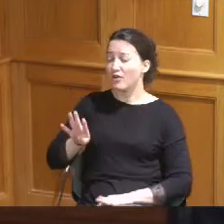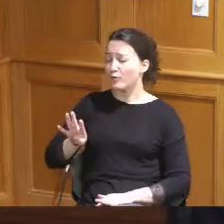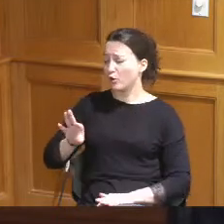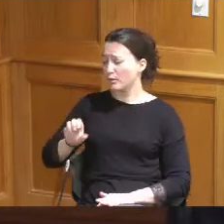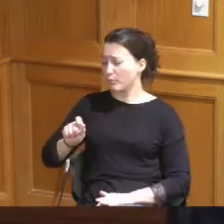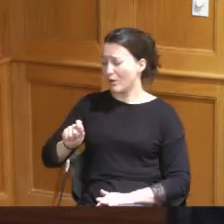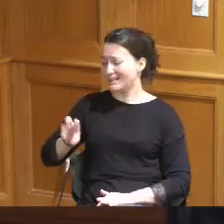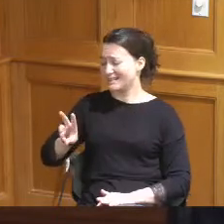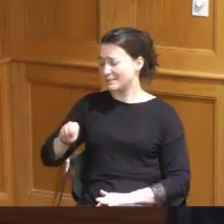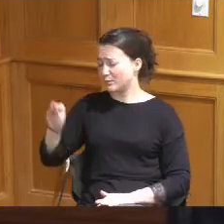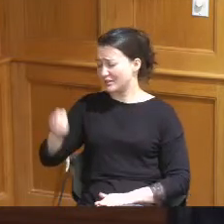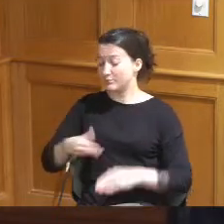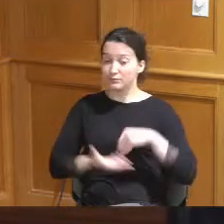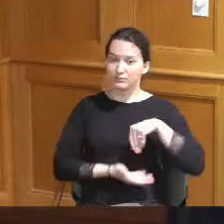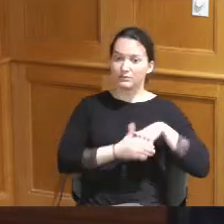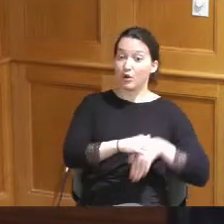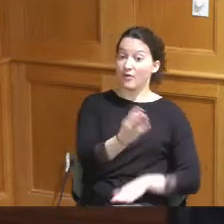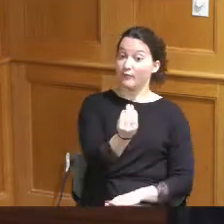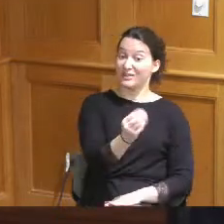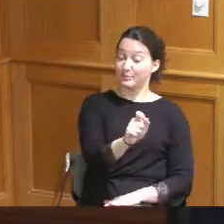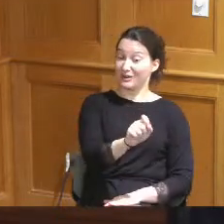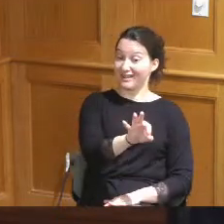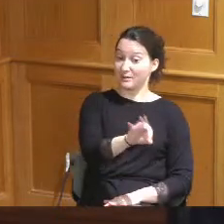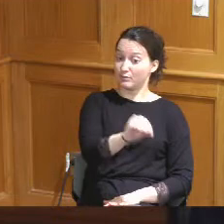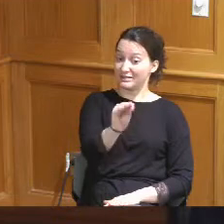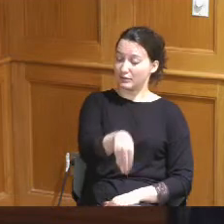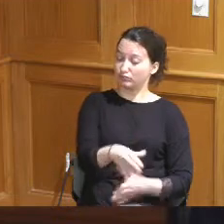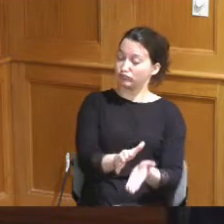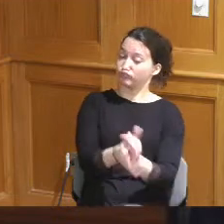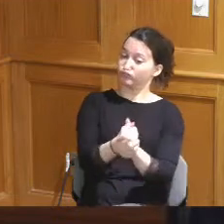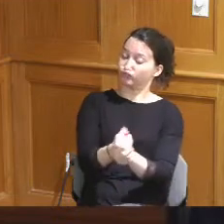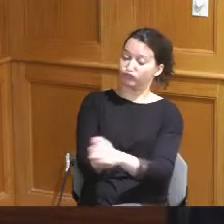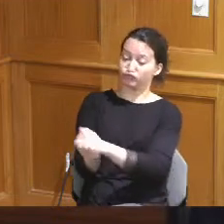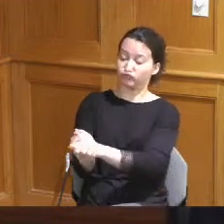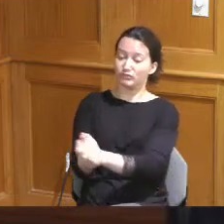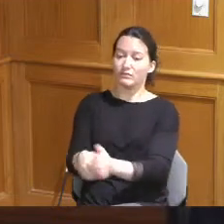14.9 percent so just wanted to congratulate the folks out at Solid Waste district for a